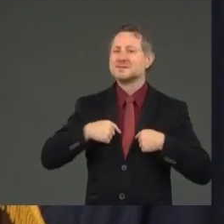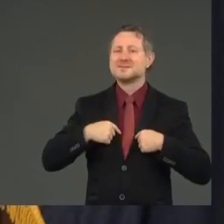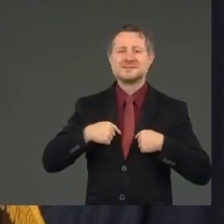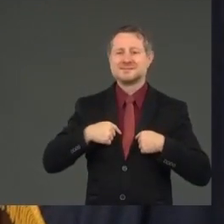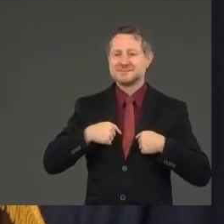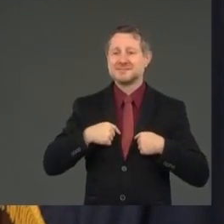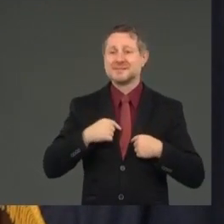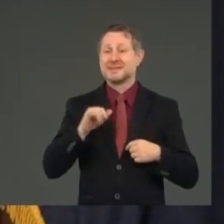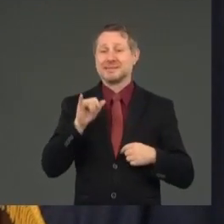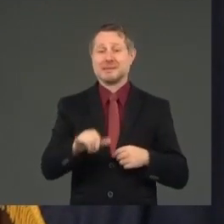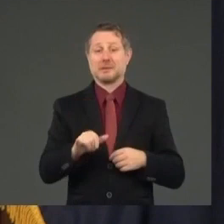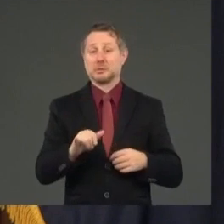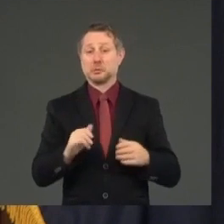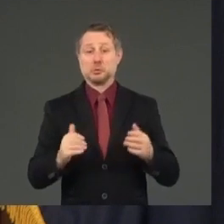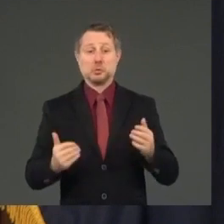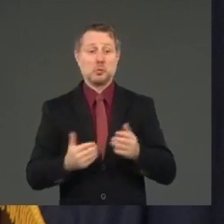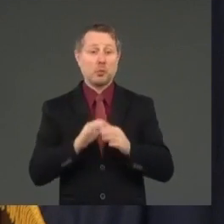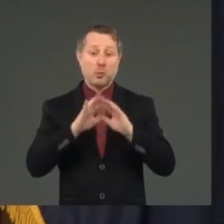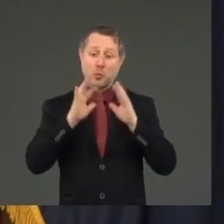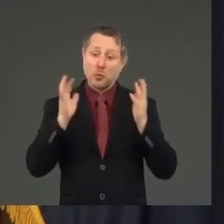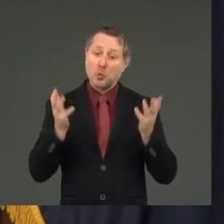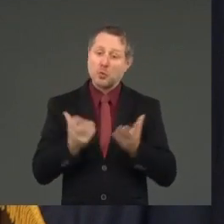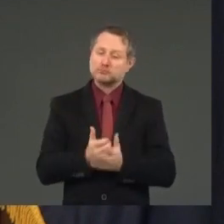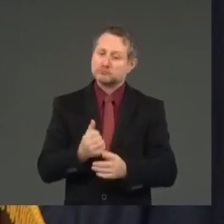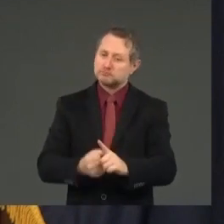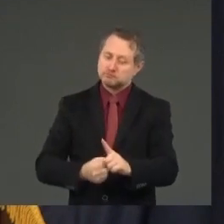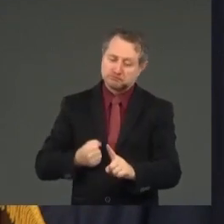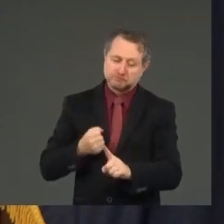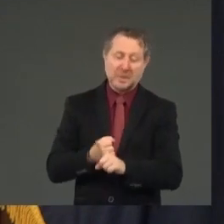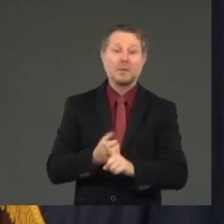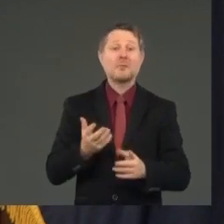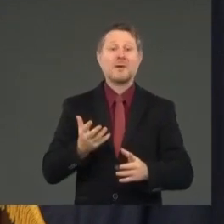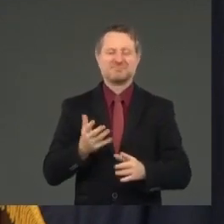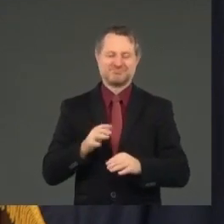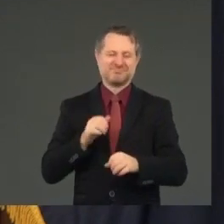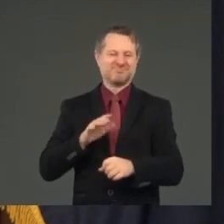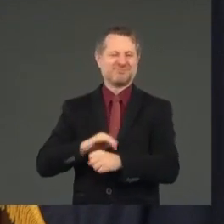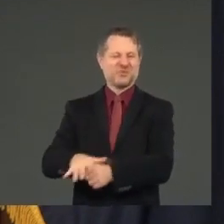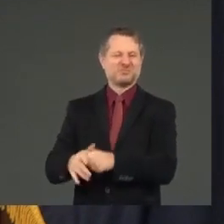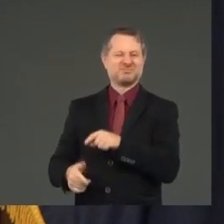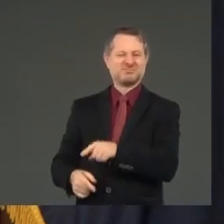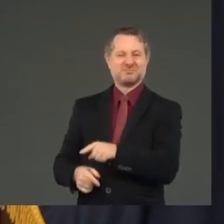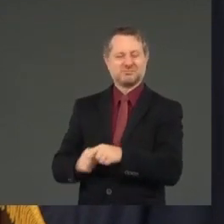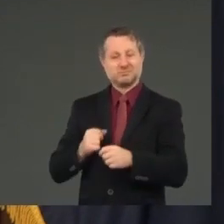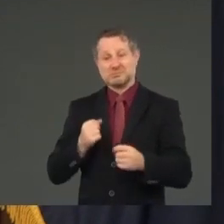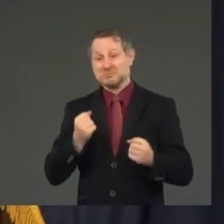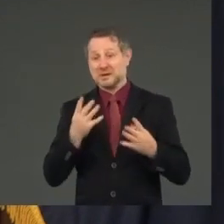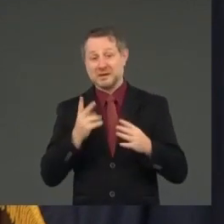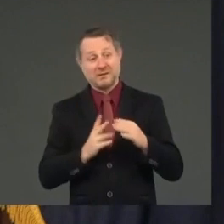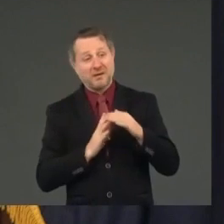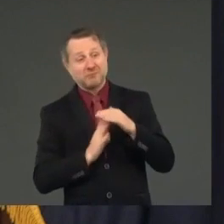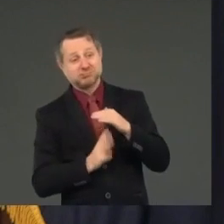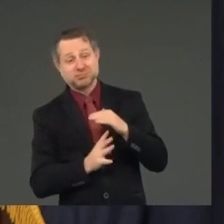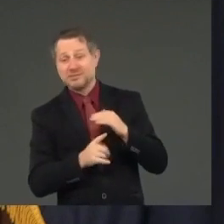THIS IS NOT REALLY -- IT'S NEW TO US, BUT THIS HAS BEEN -- THIS GLOBAL EXPERIENCE WITH OTHER